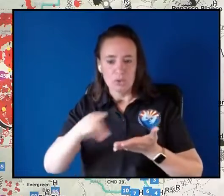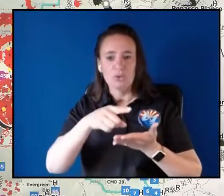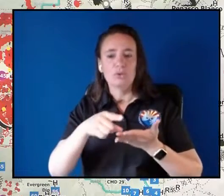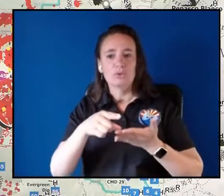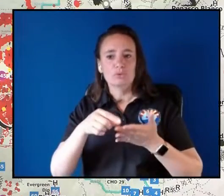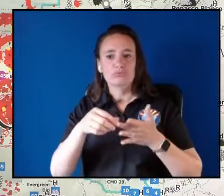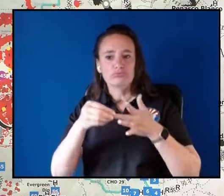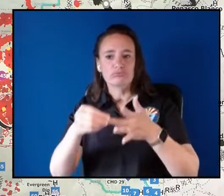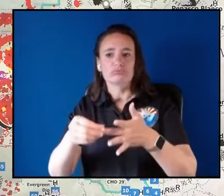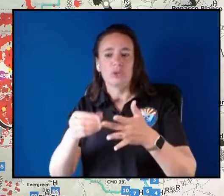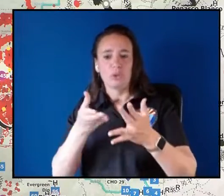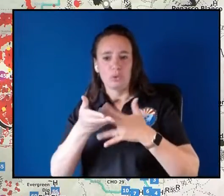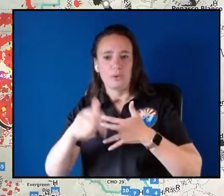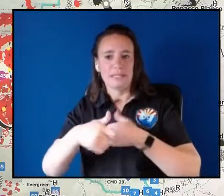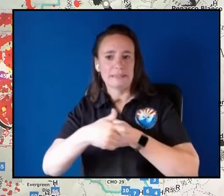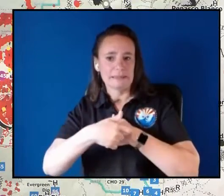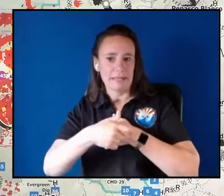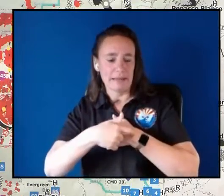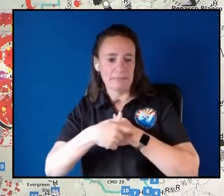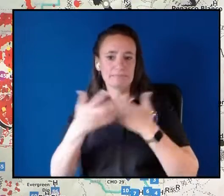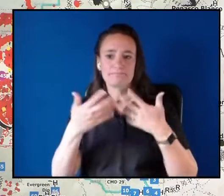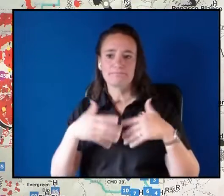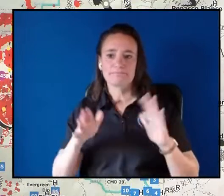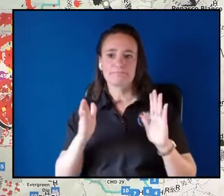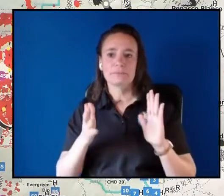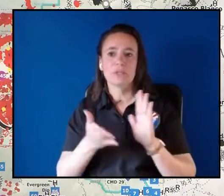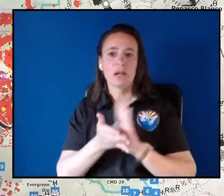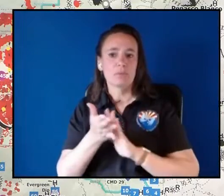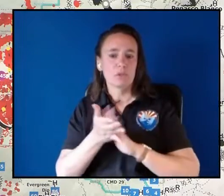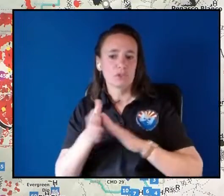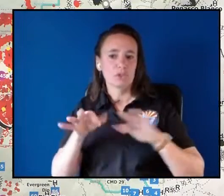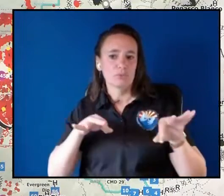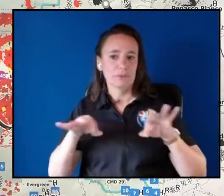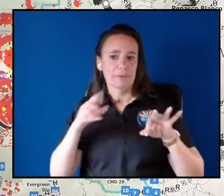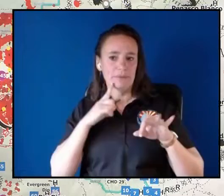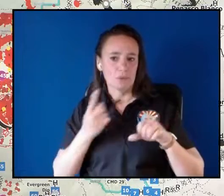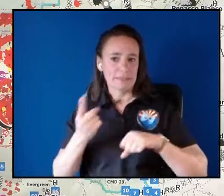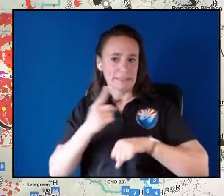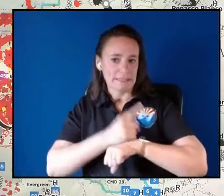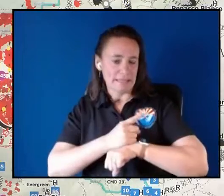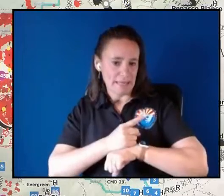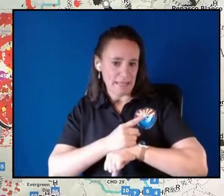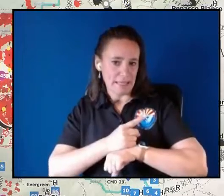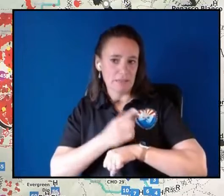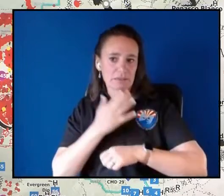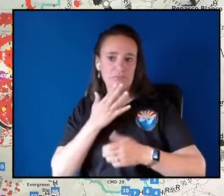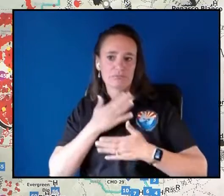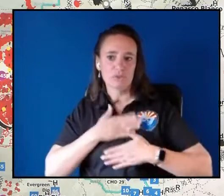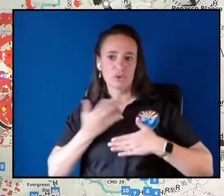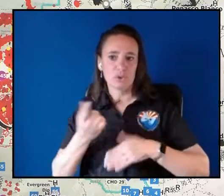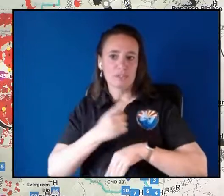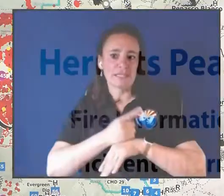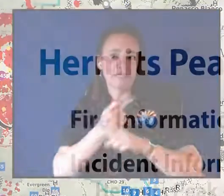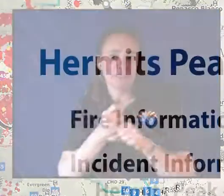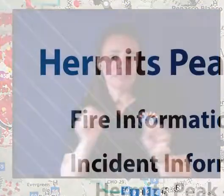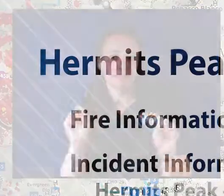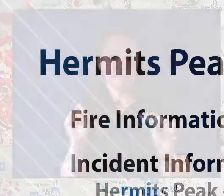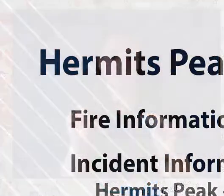So, with that, that is our operational briefing for the day and as always, have a good day. Be safe.